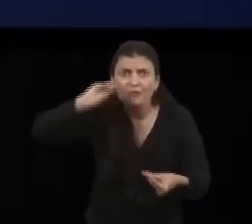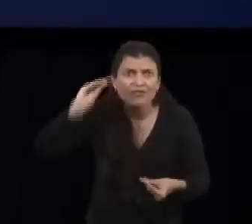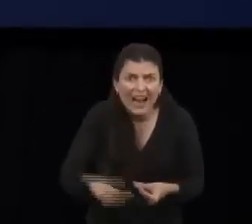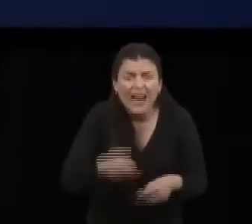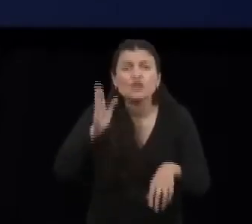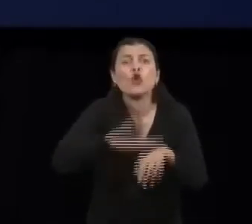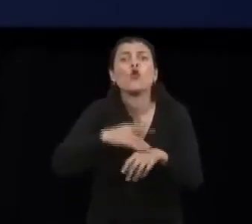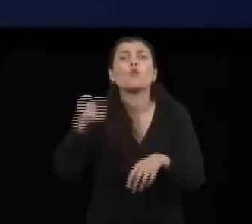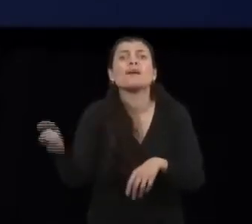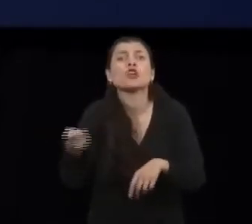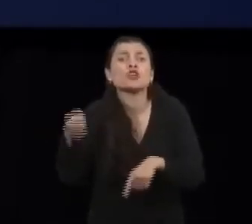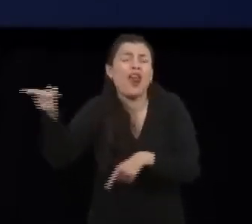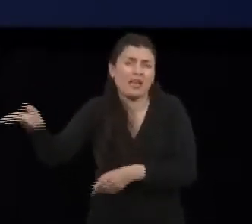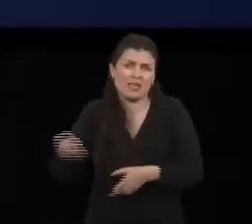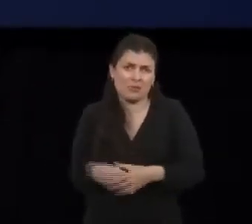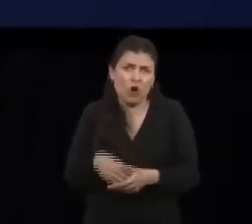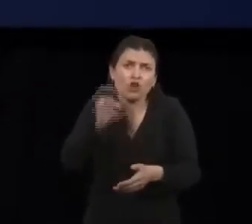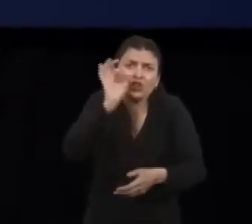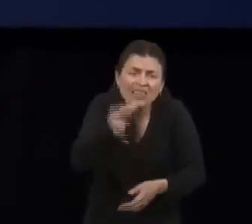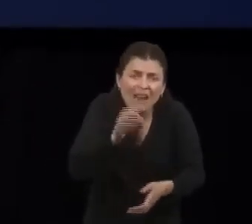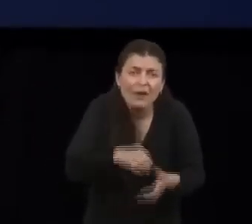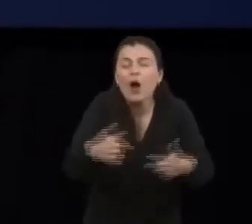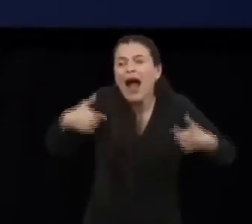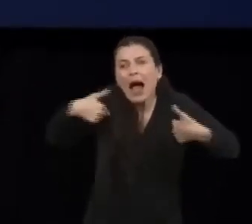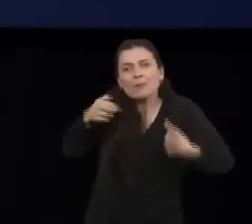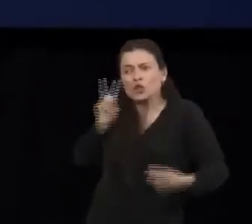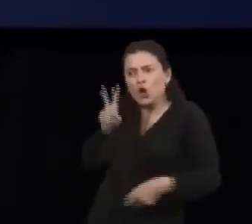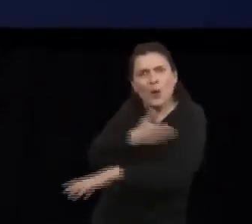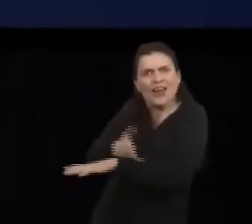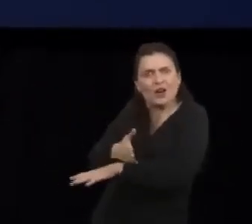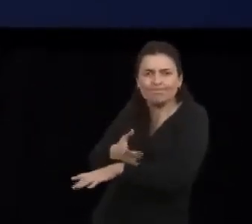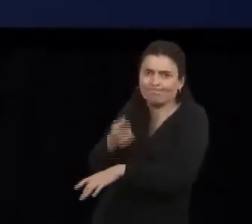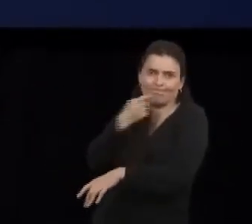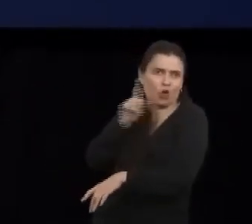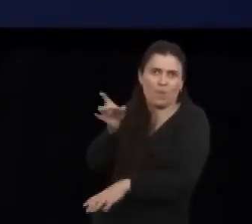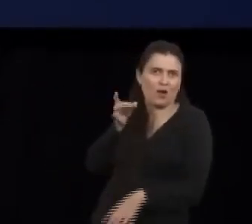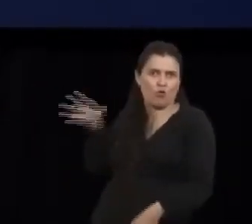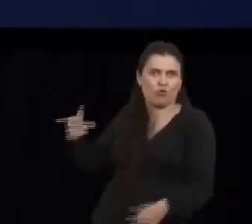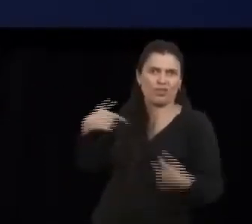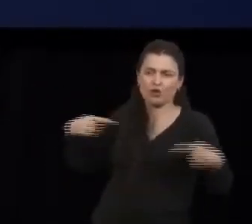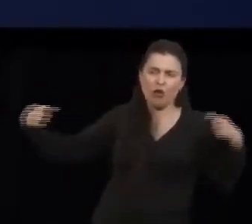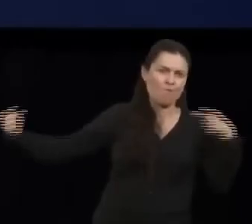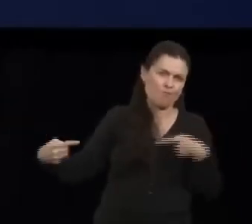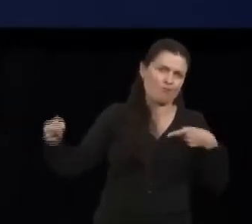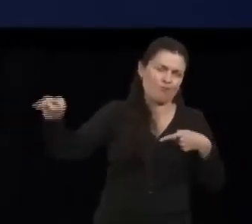With which, that model, at least I do not like.